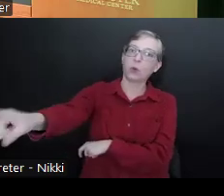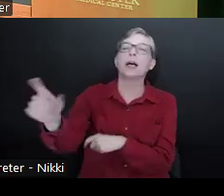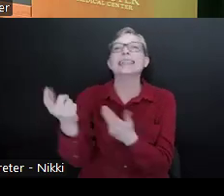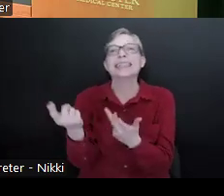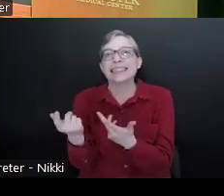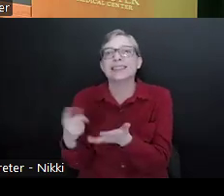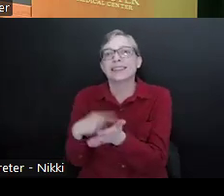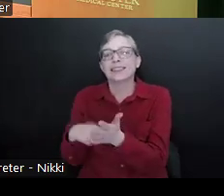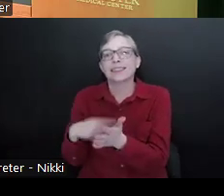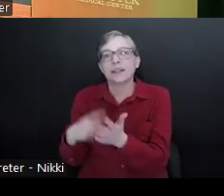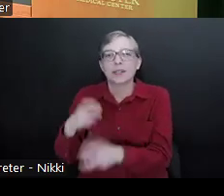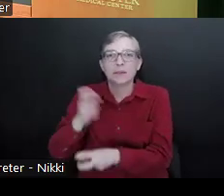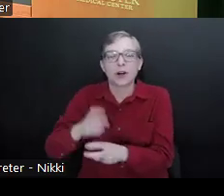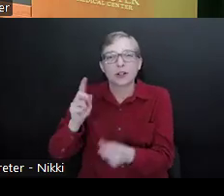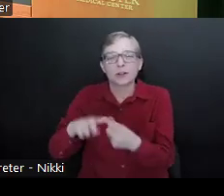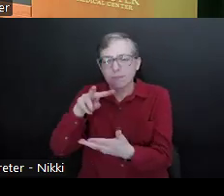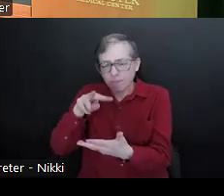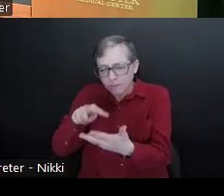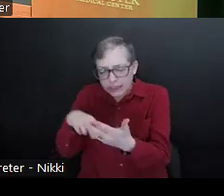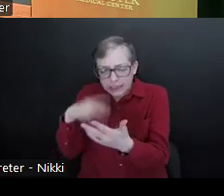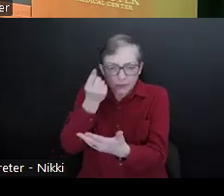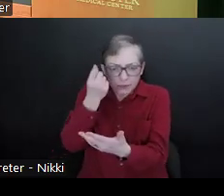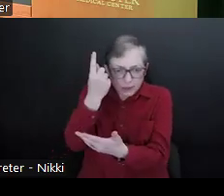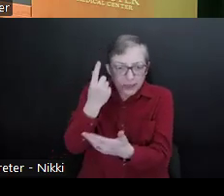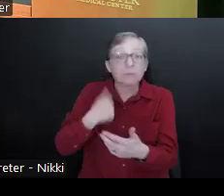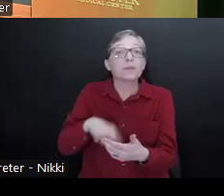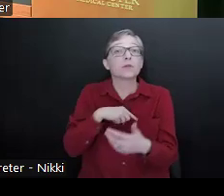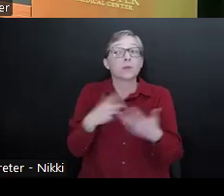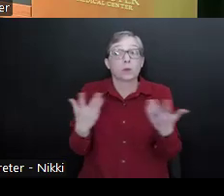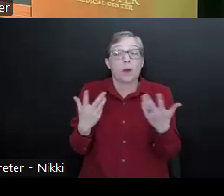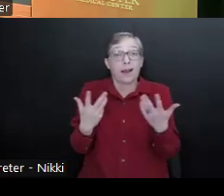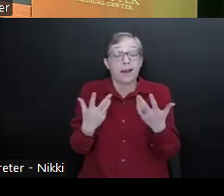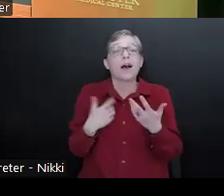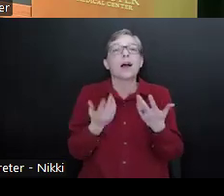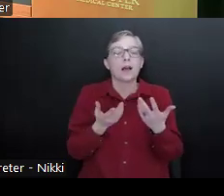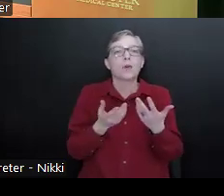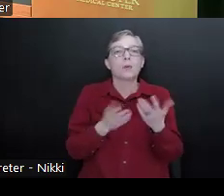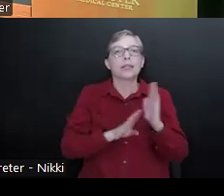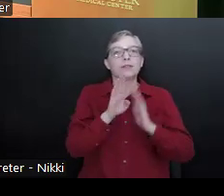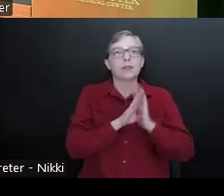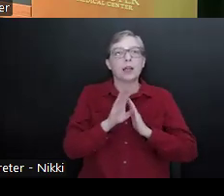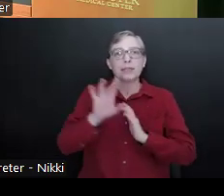we did was we kind of created a series of eight podcasts uh so every week people get texted a